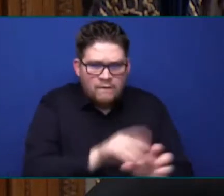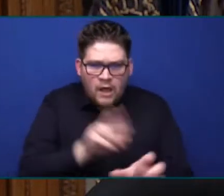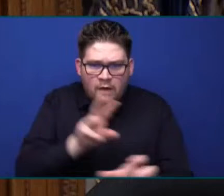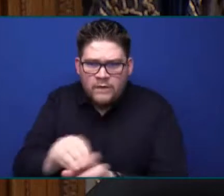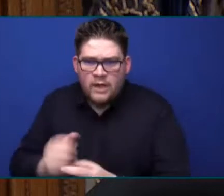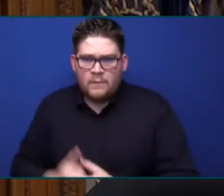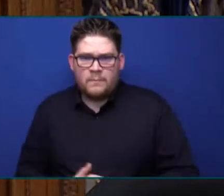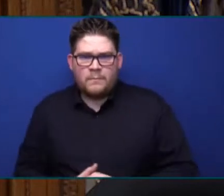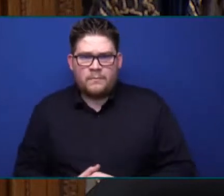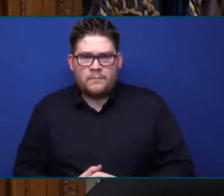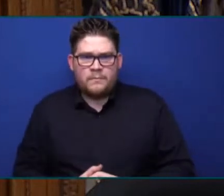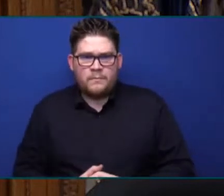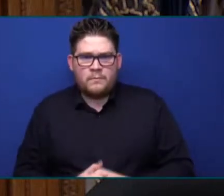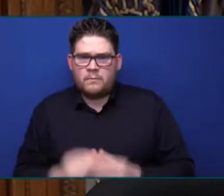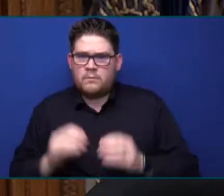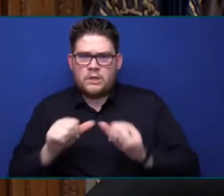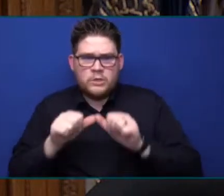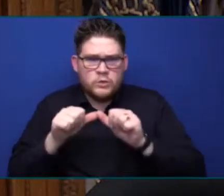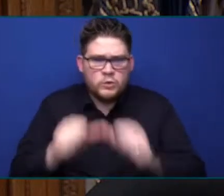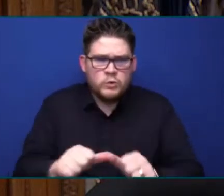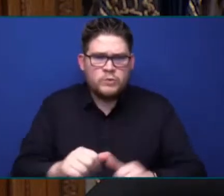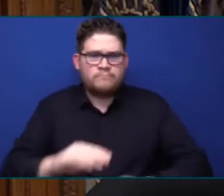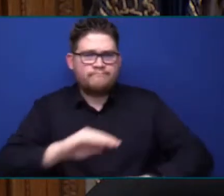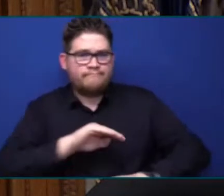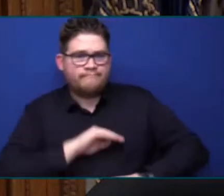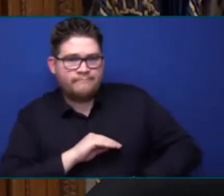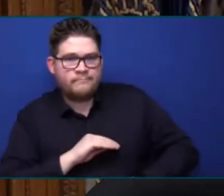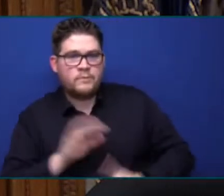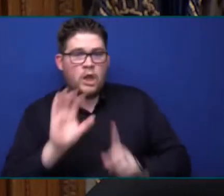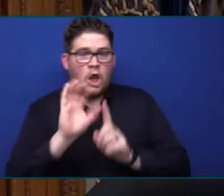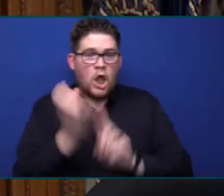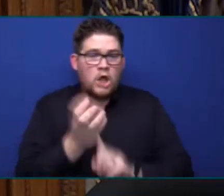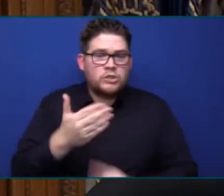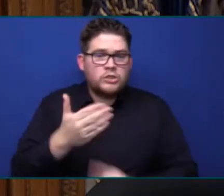also found that 90 percent of consumers prefer companies that employ people with disabilities.